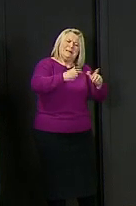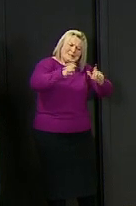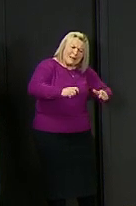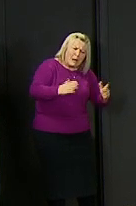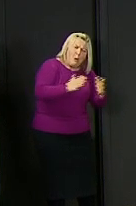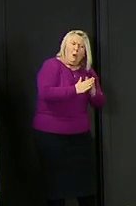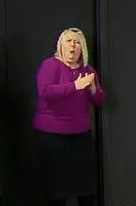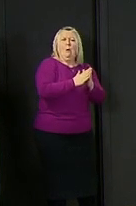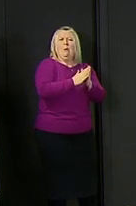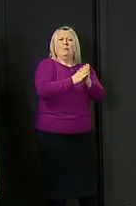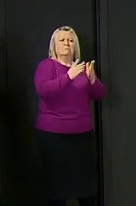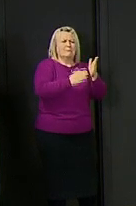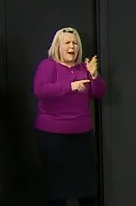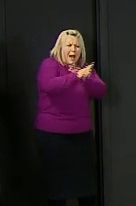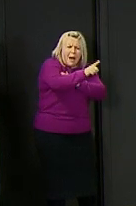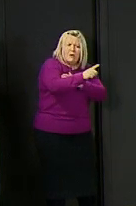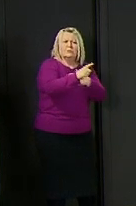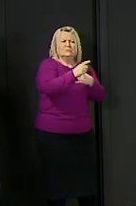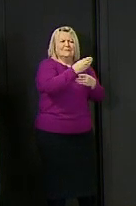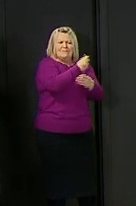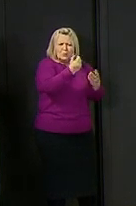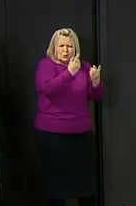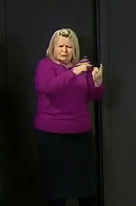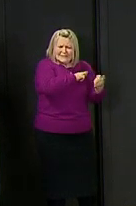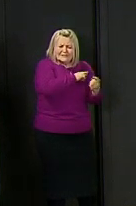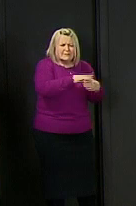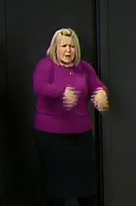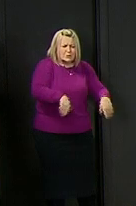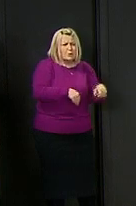lockdown. Do you have any concerns that your decision-making on this may have led to the